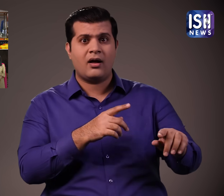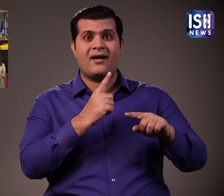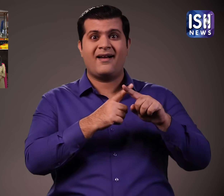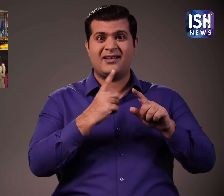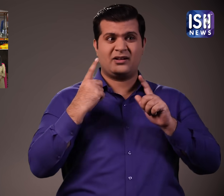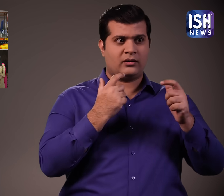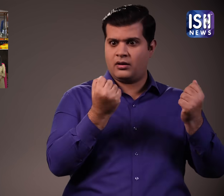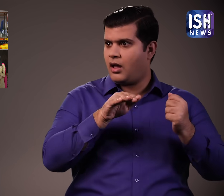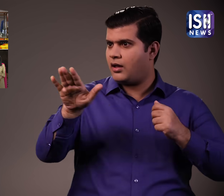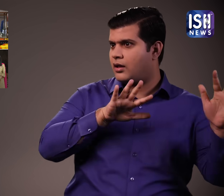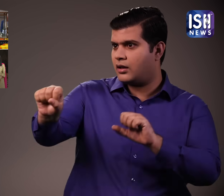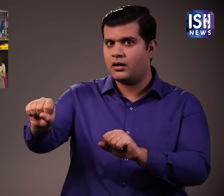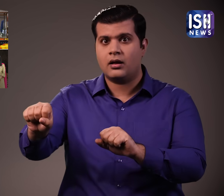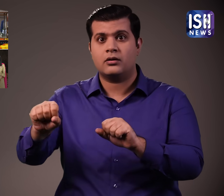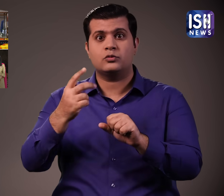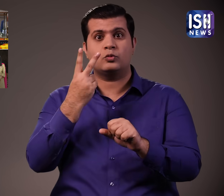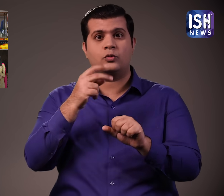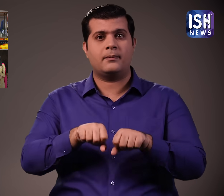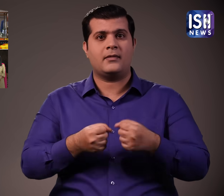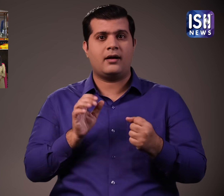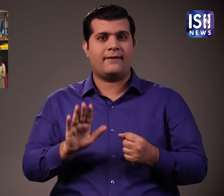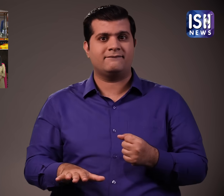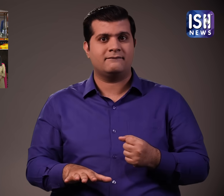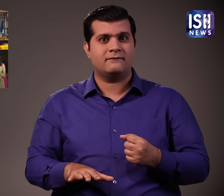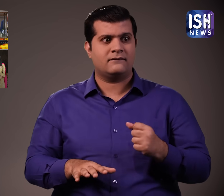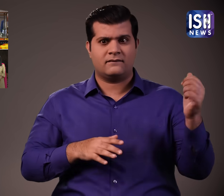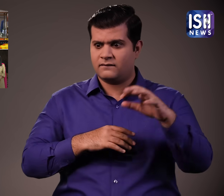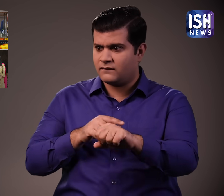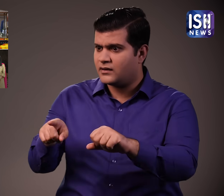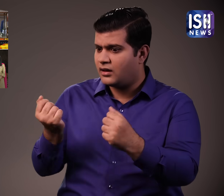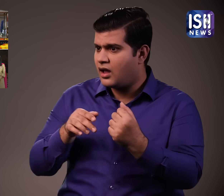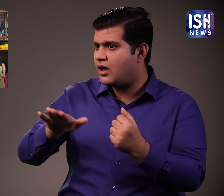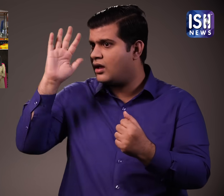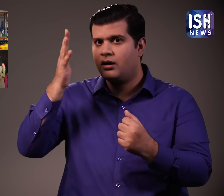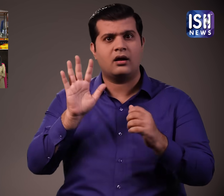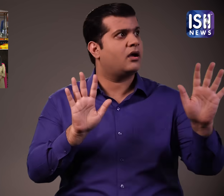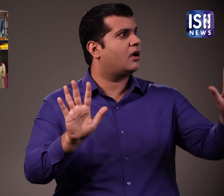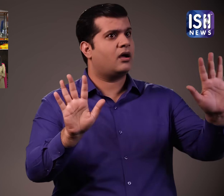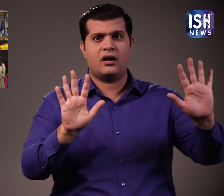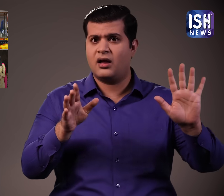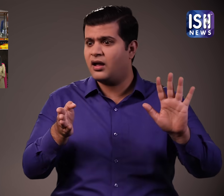The driver's action caused security breach for 2 world leaders.